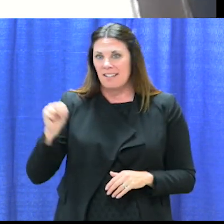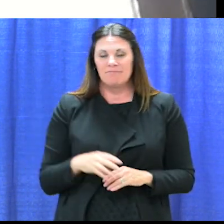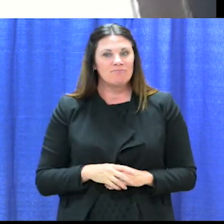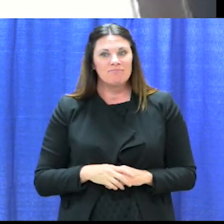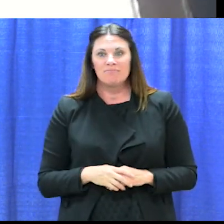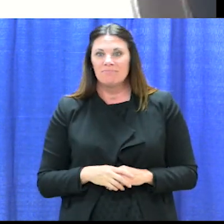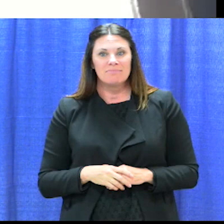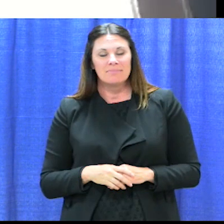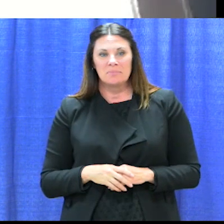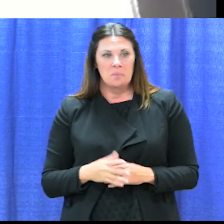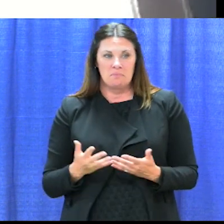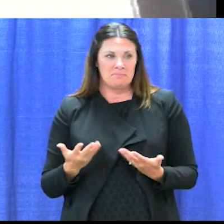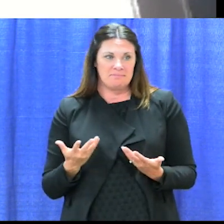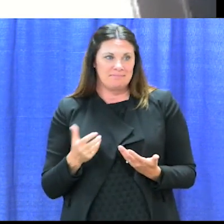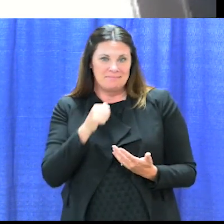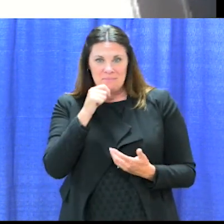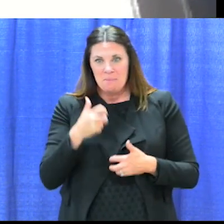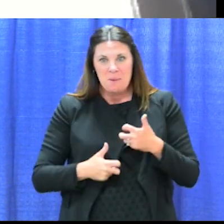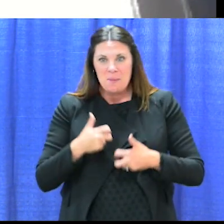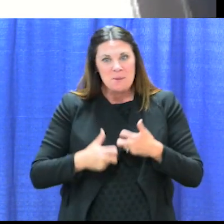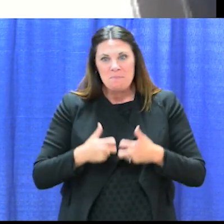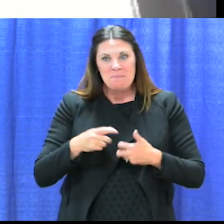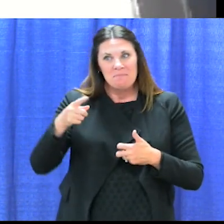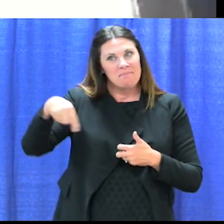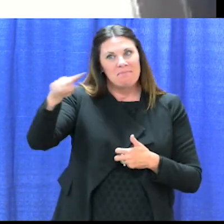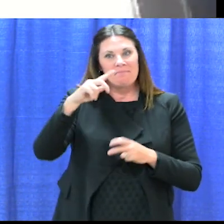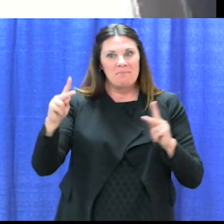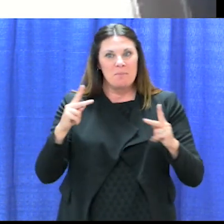shouldn't be an issue when folks are calling us.